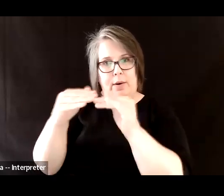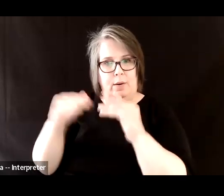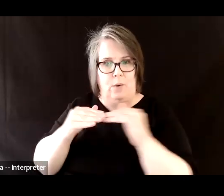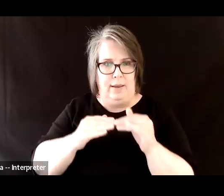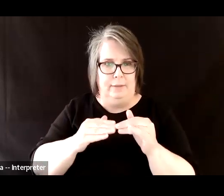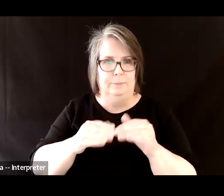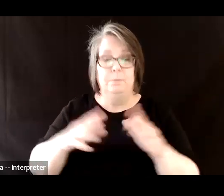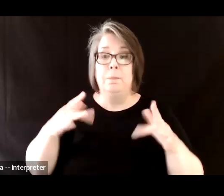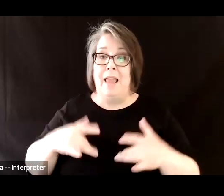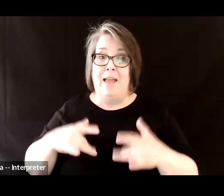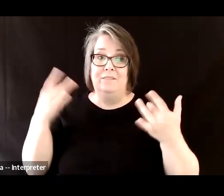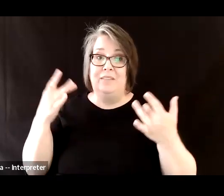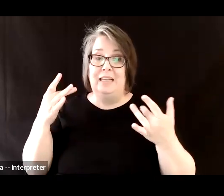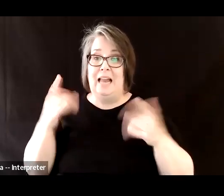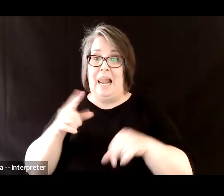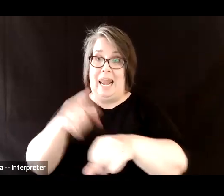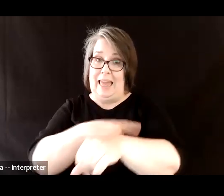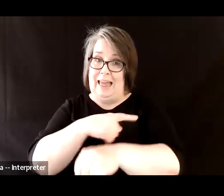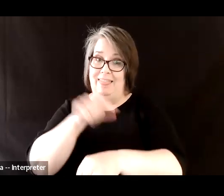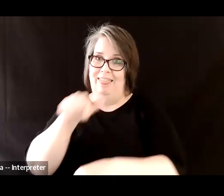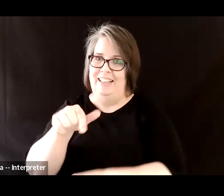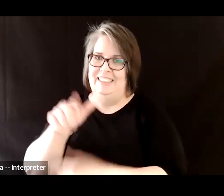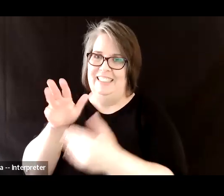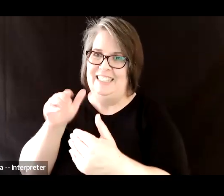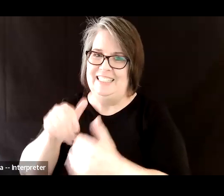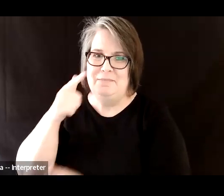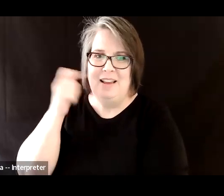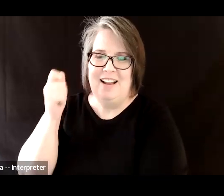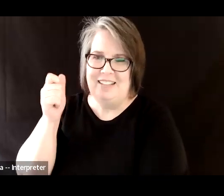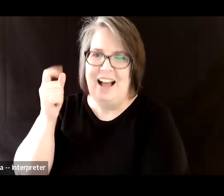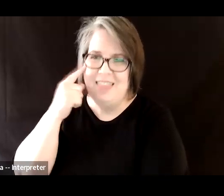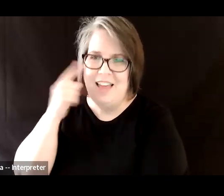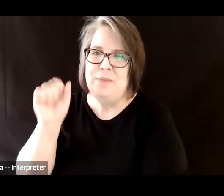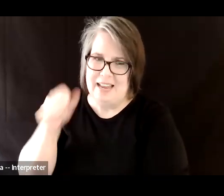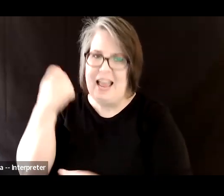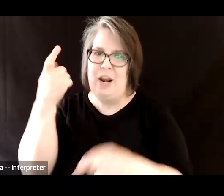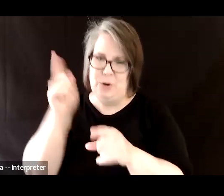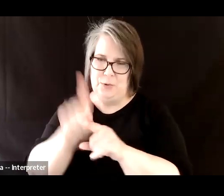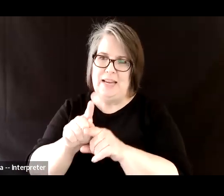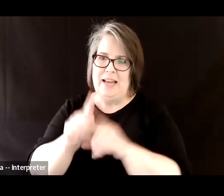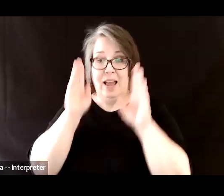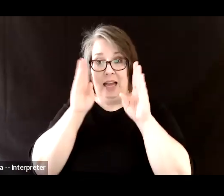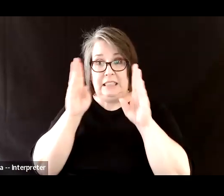Event length. This is an easy one because I think we can all pretty much agree that attention span is